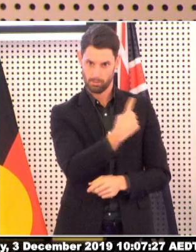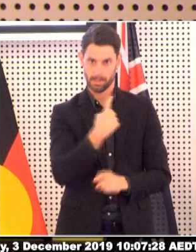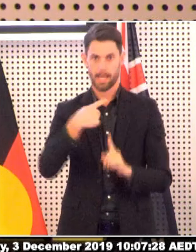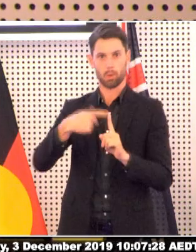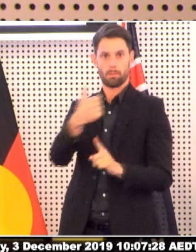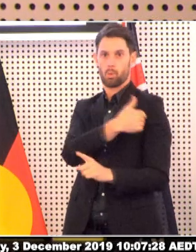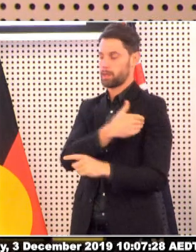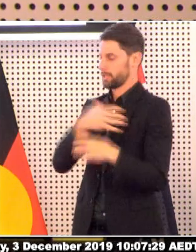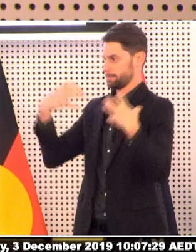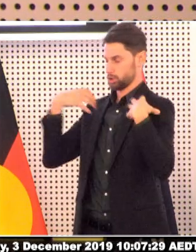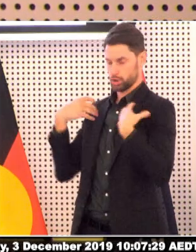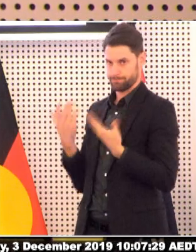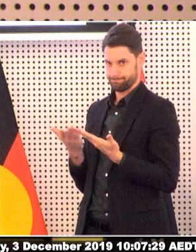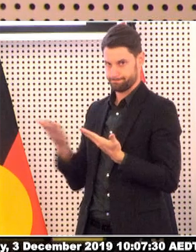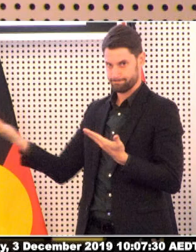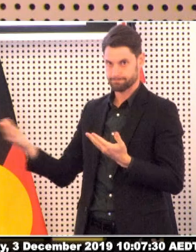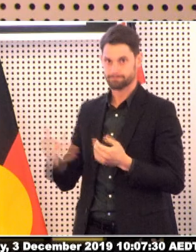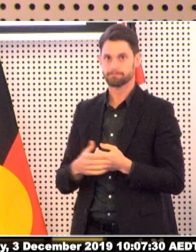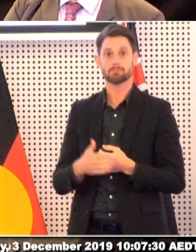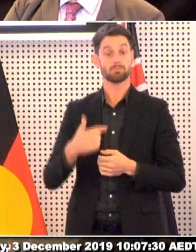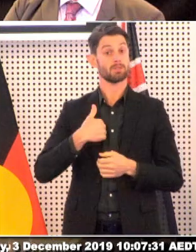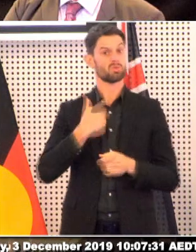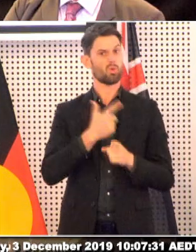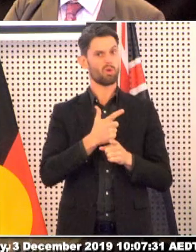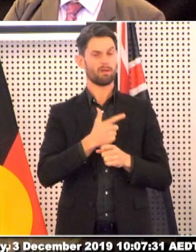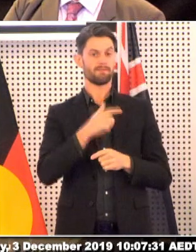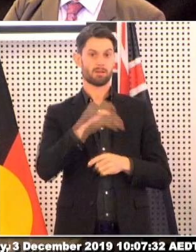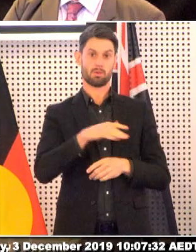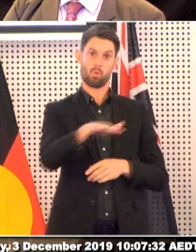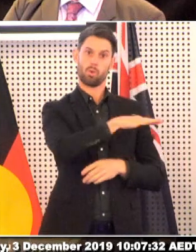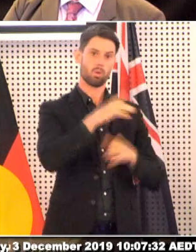On behalf of the Commission staff, that includes the counsel, solicitors, our very